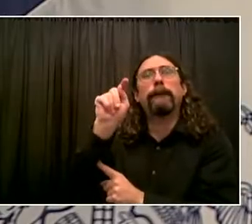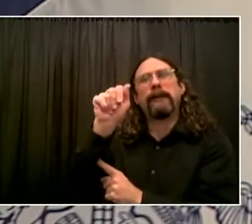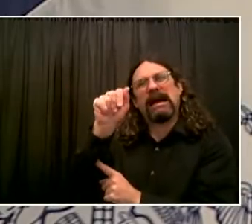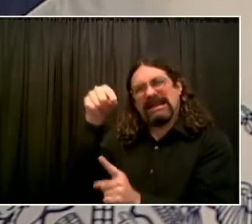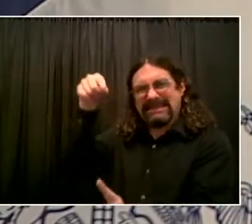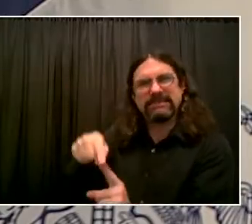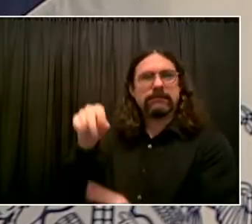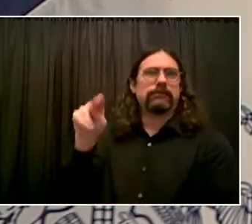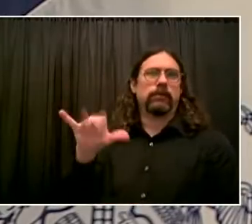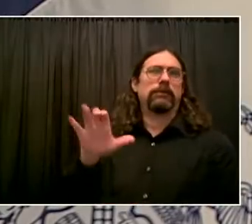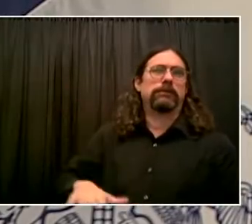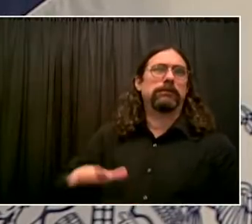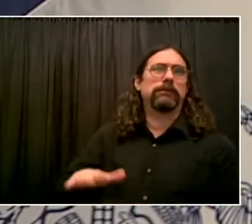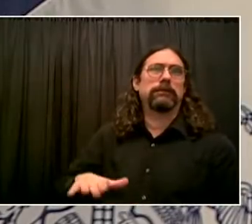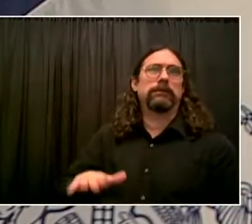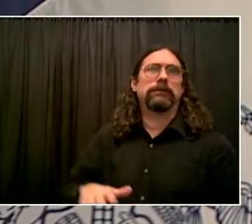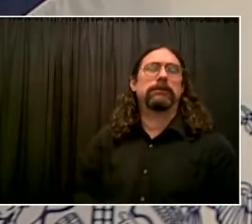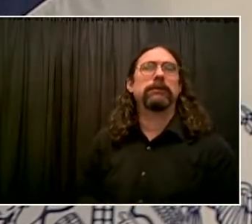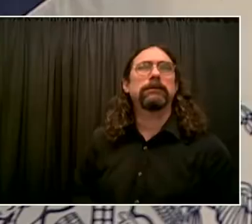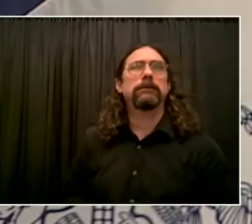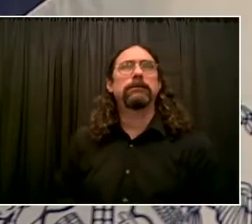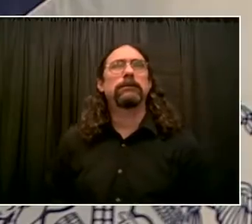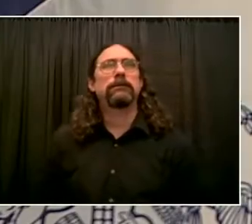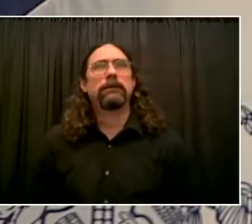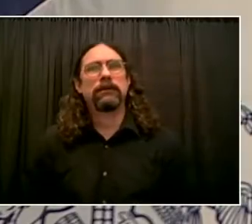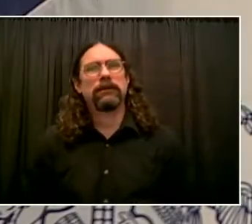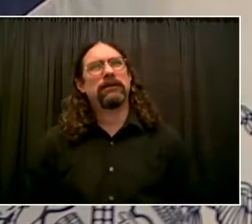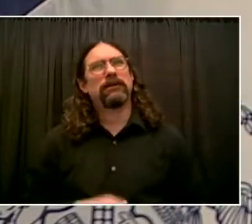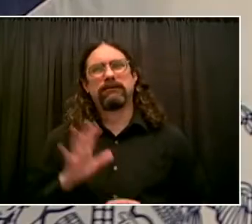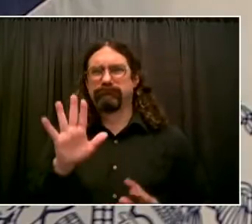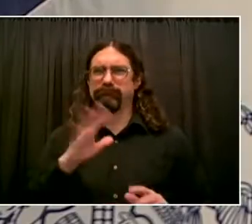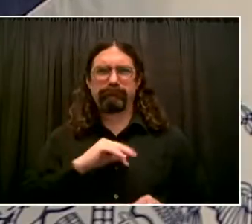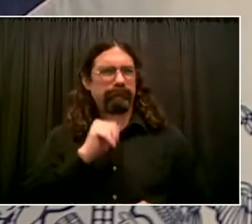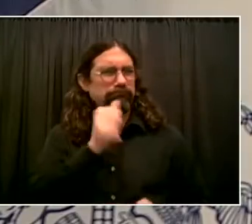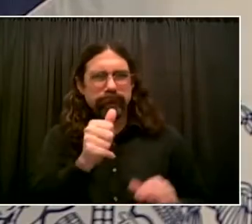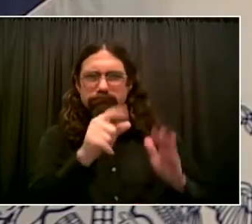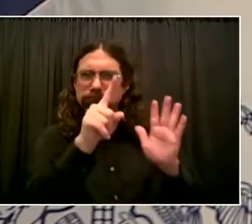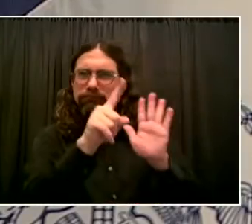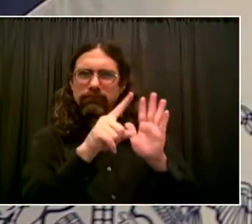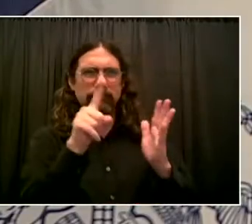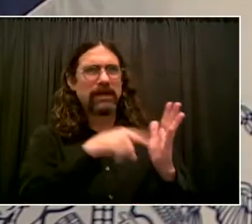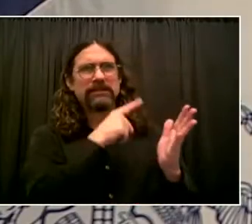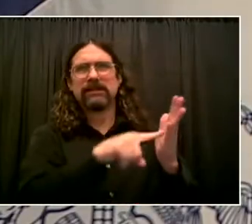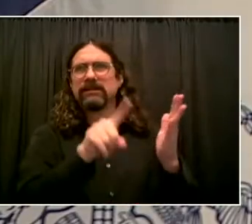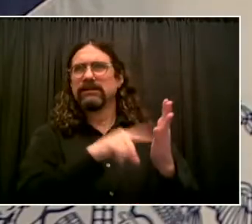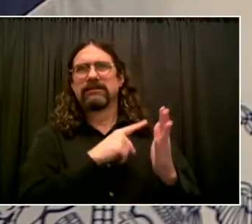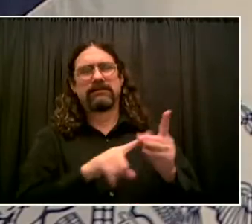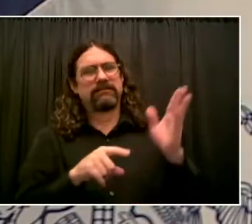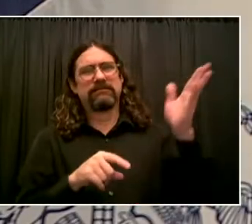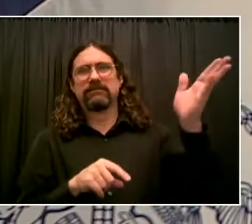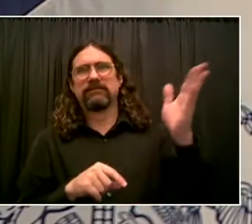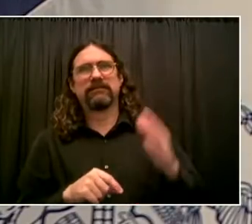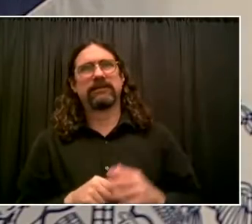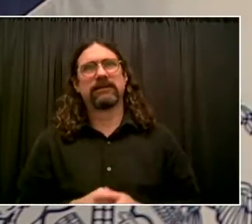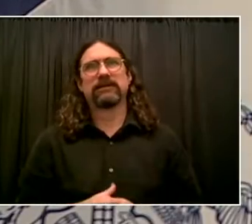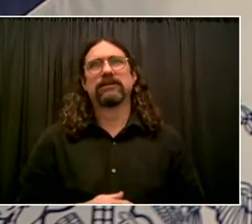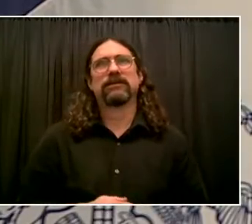WE HAVE TALKED ABOUT THE MTA ISSUE. THEY WILL SPEAK FOR THEMSELVES, OBVIOUSLY. IT AGAIN, I LOOK AT THIS FROM